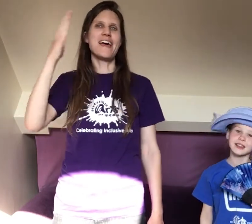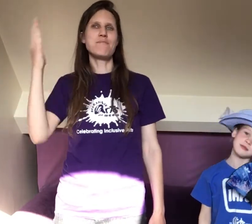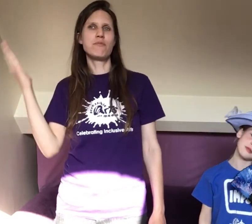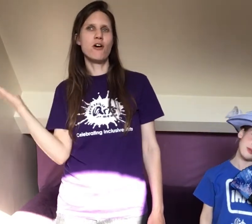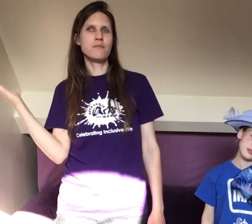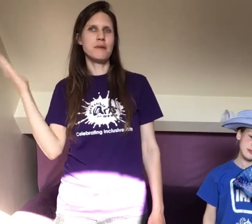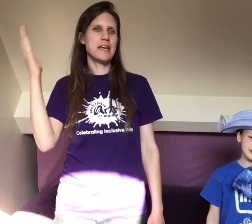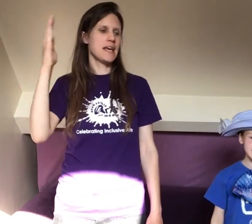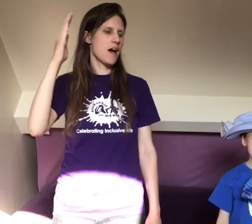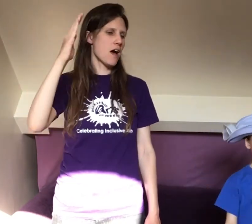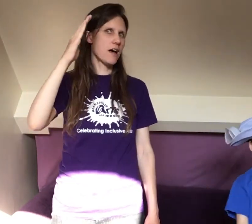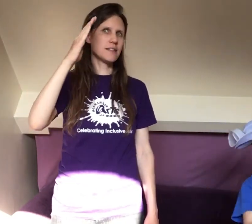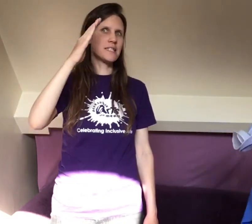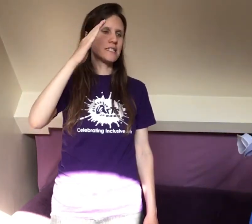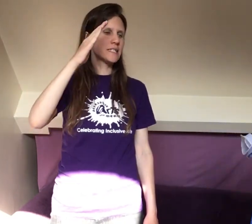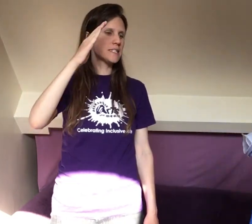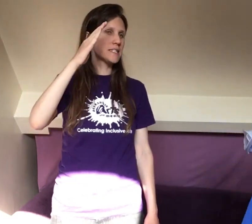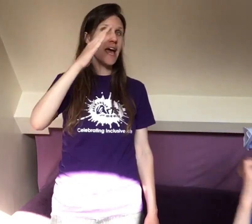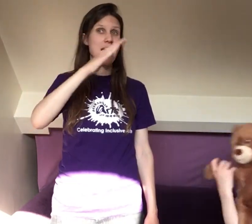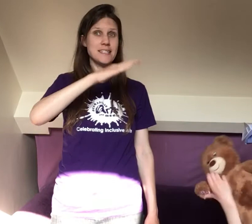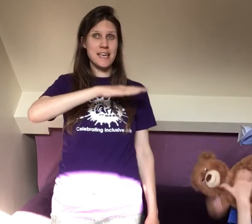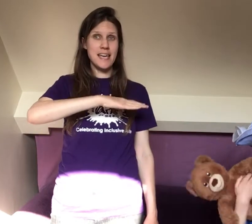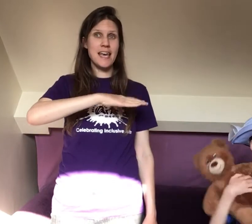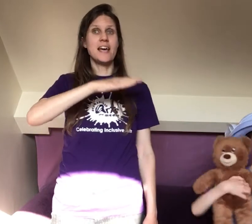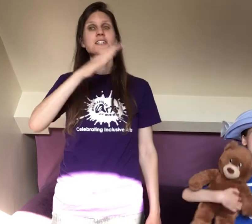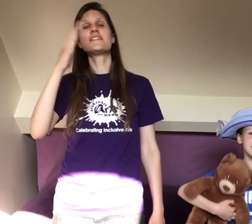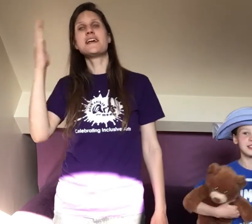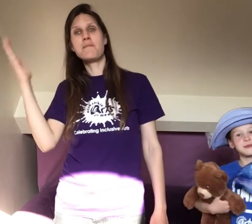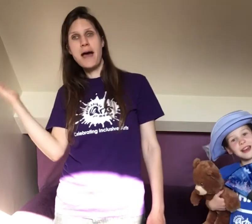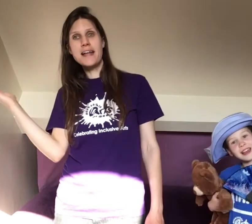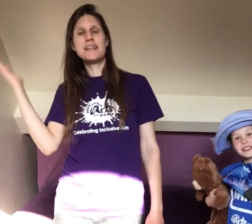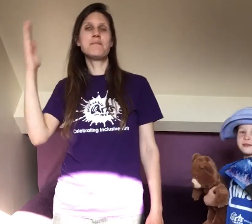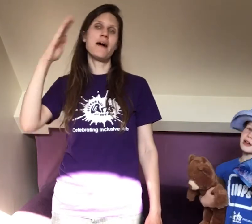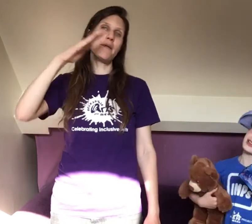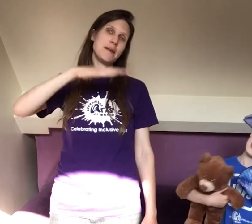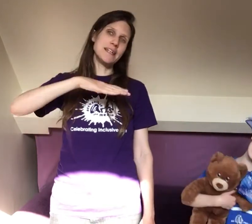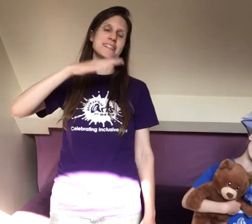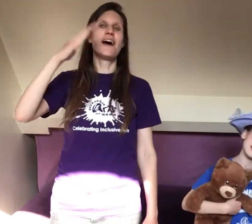They brought me a teddy, just imagine my bliss,